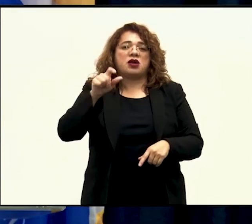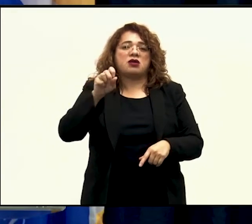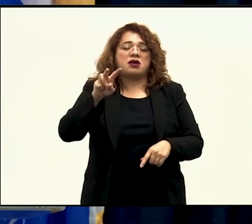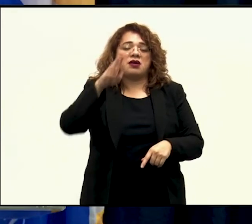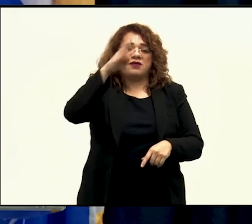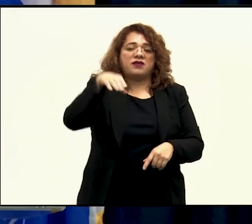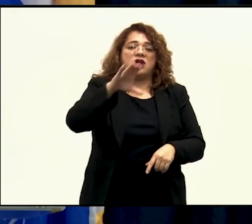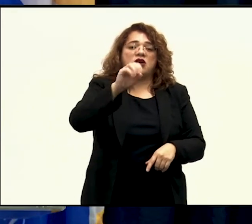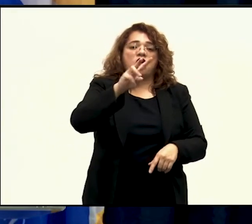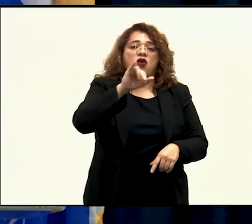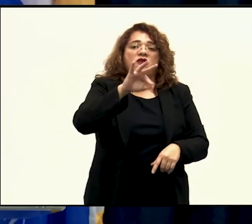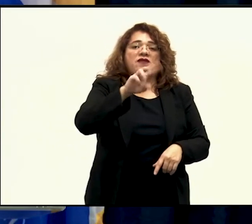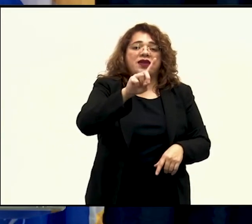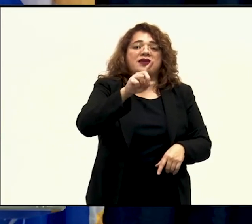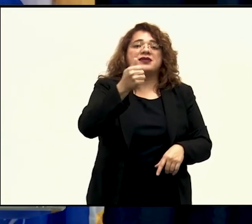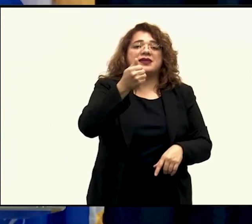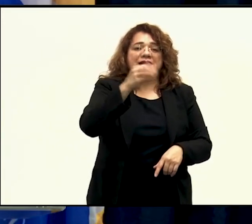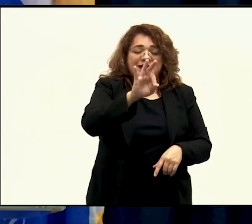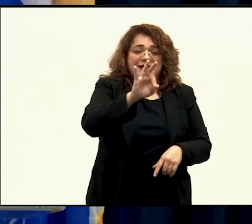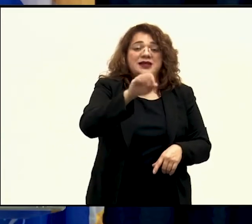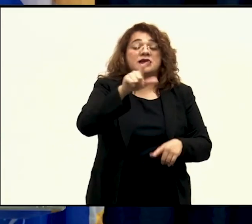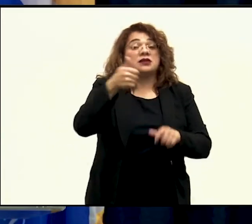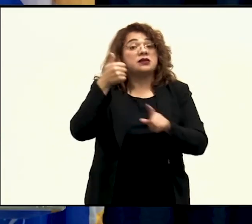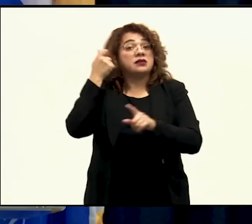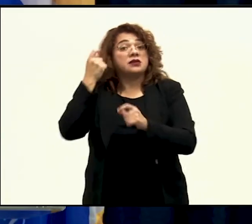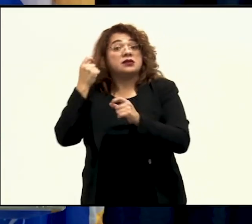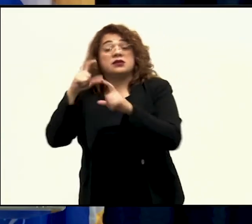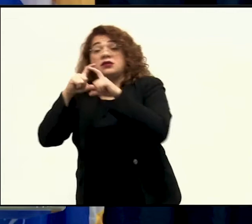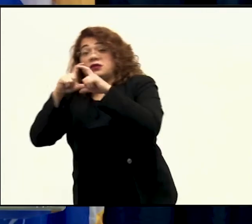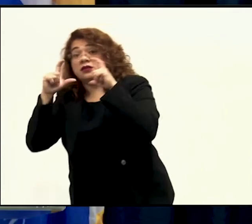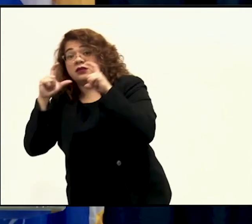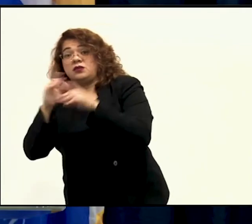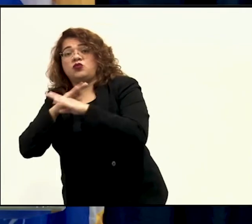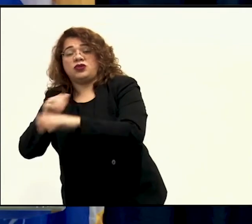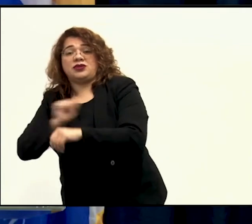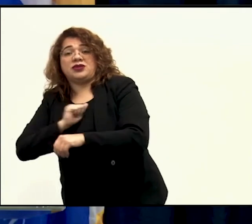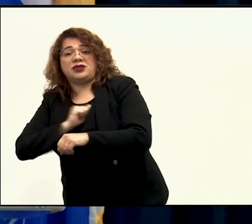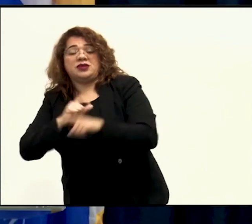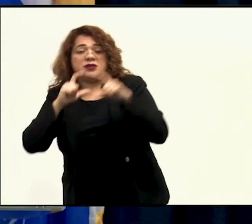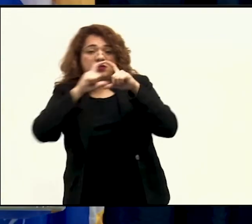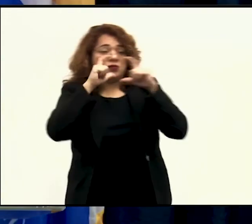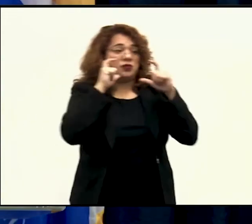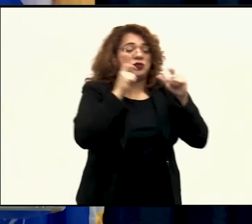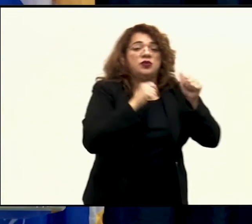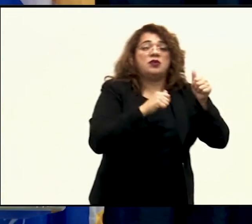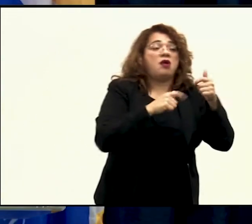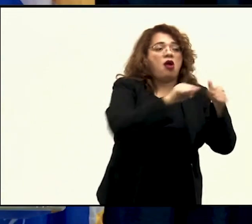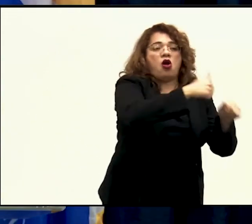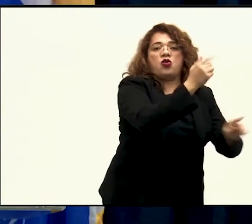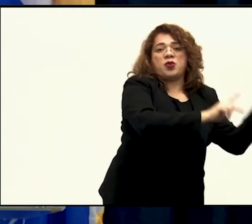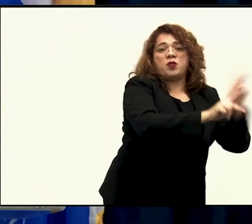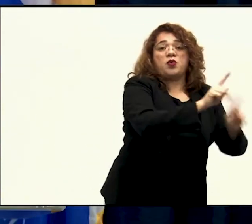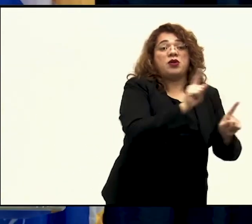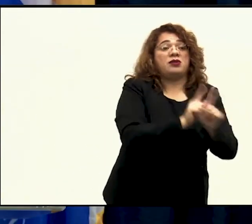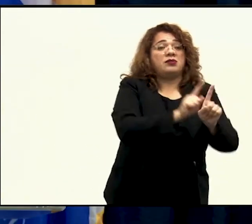When you wear a face covering, you're protecting others as well as yourself. Face coverings as well as distancing are one of the most effective ways to protect yourself